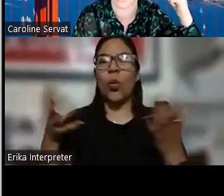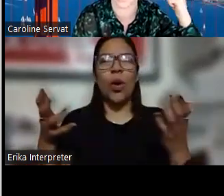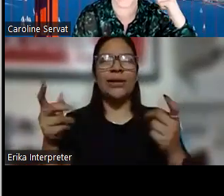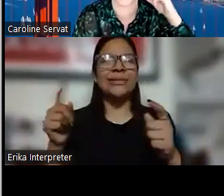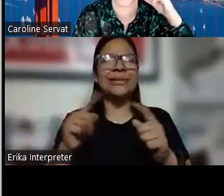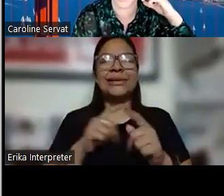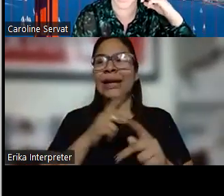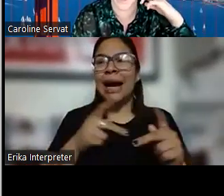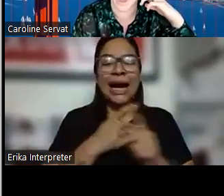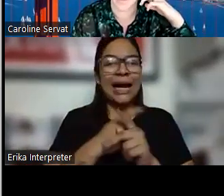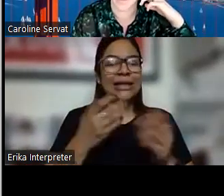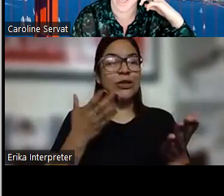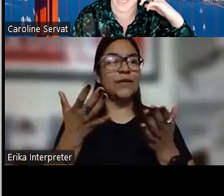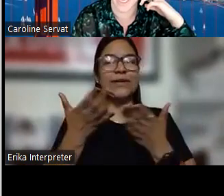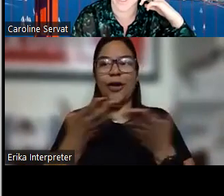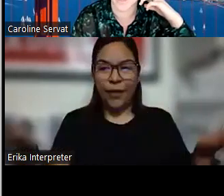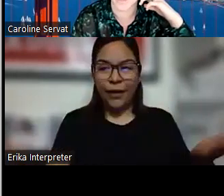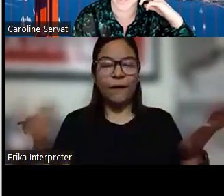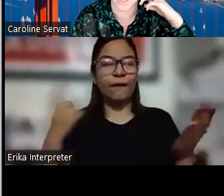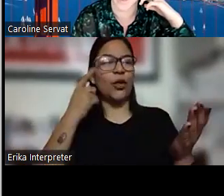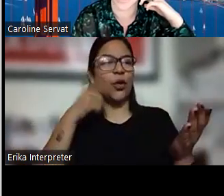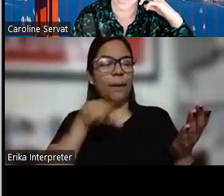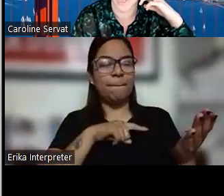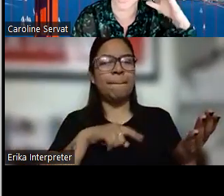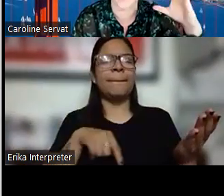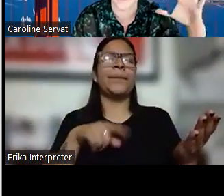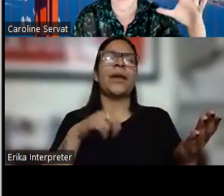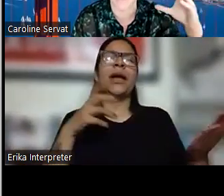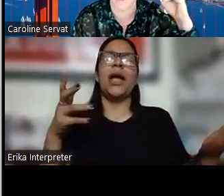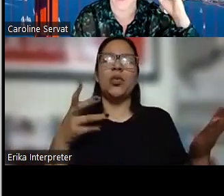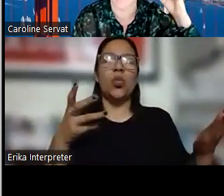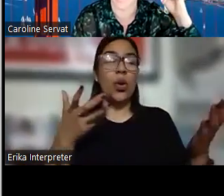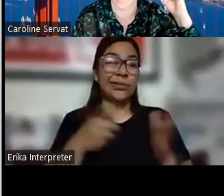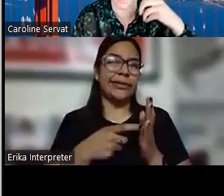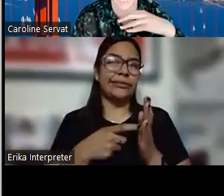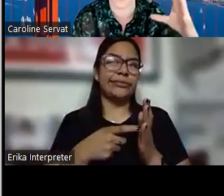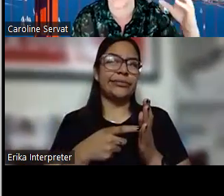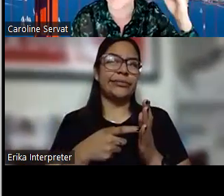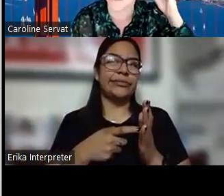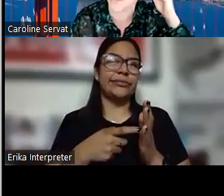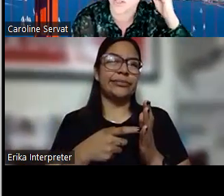are available um and um what and what the needs um what how their needs can be addressed through